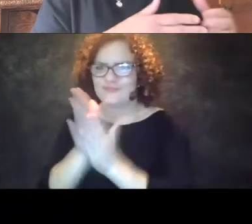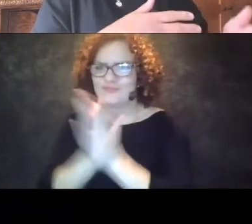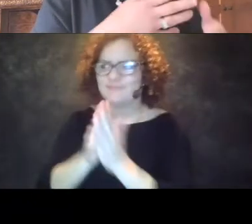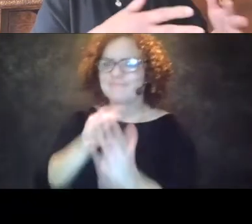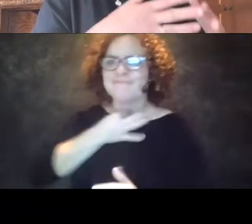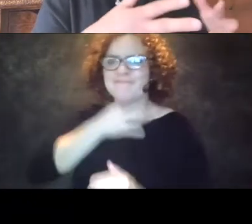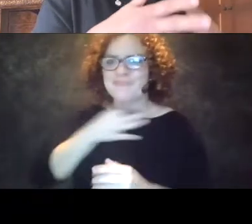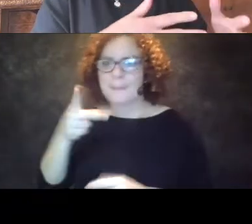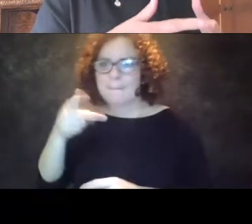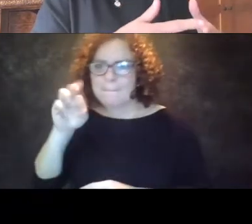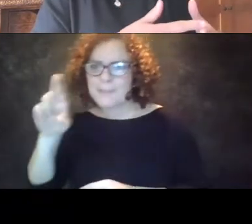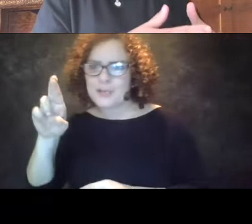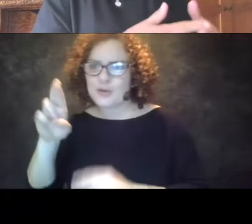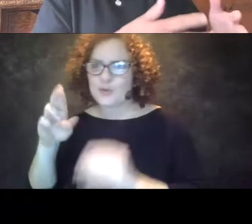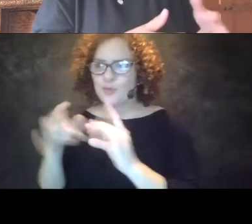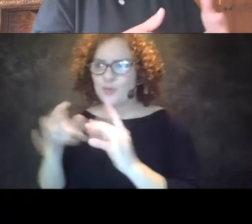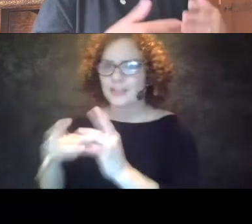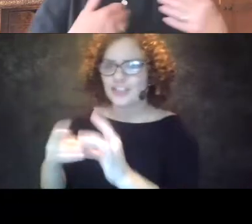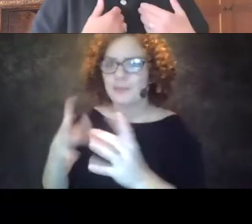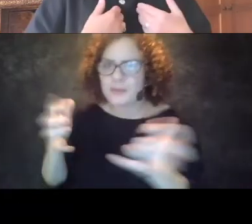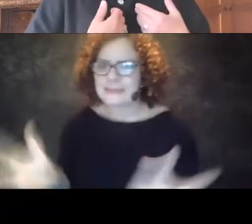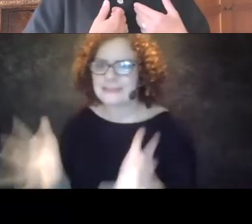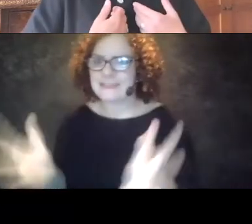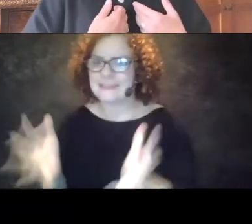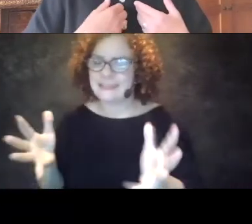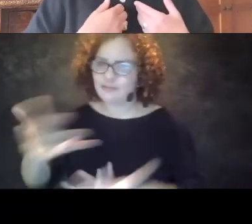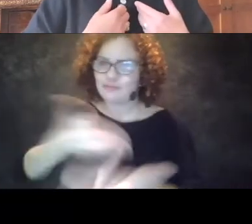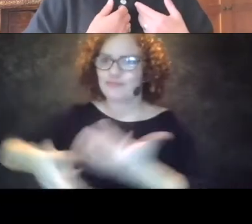their connection with their peers in the classroom, because peers, actually, were really necessary